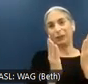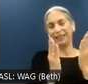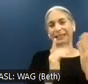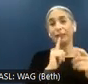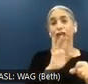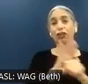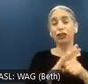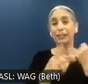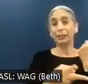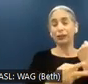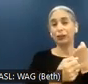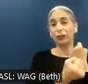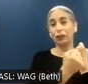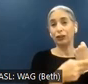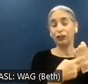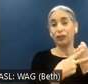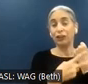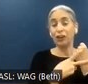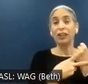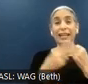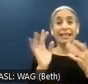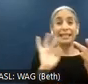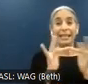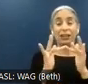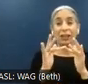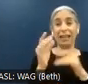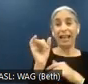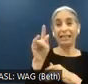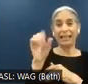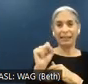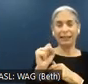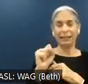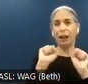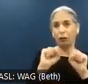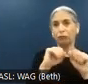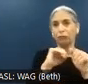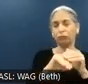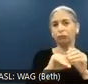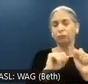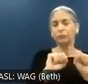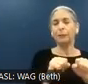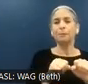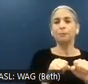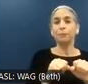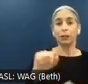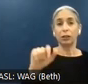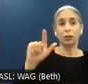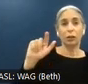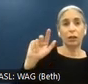Digital Assets are Accessibility. And on the 27th of June, Embracing the Ethos of Accessible